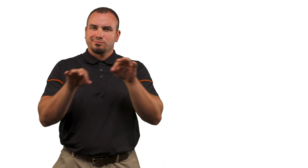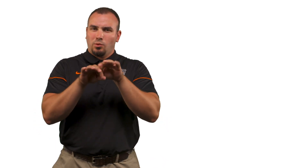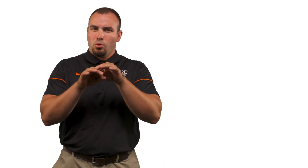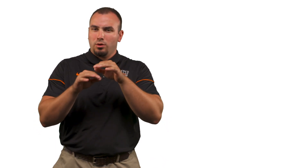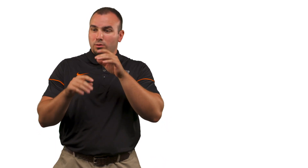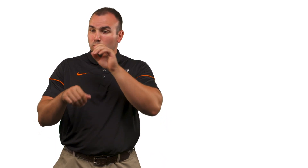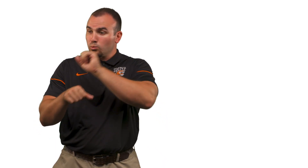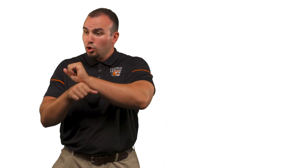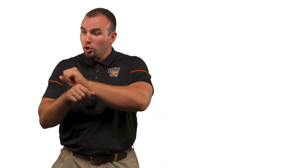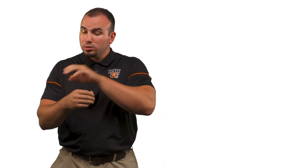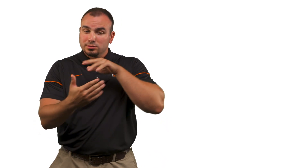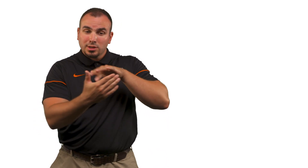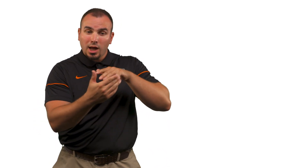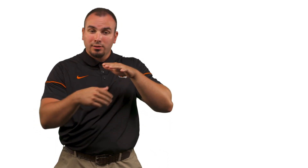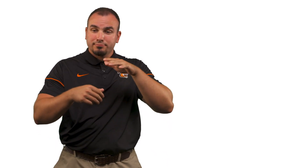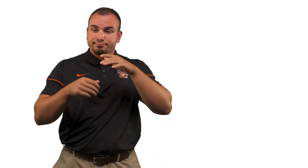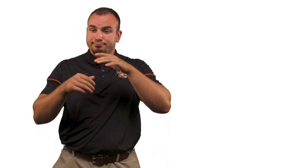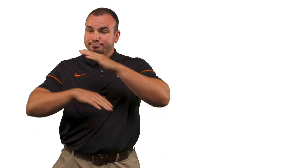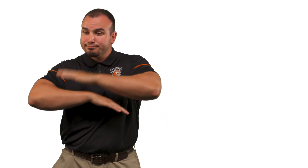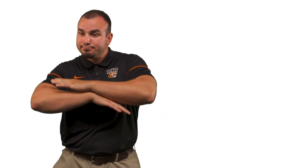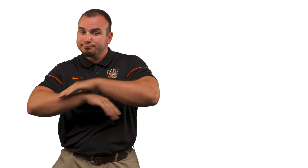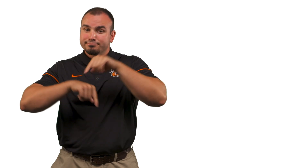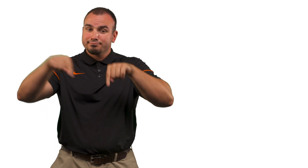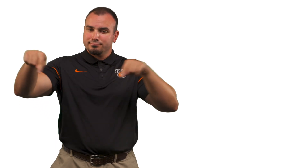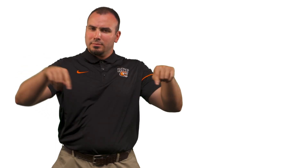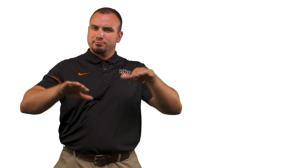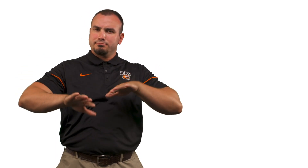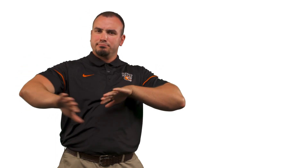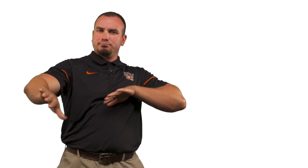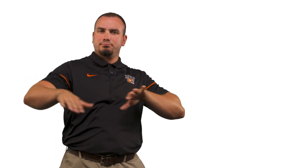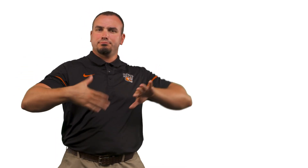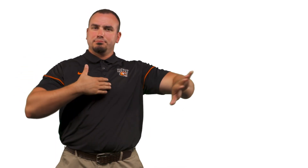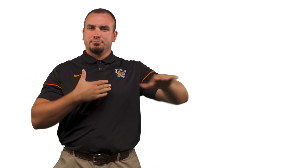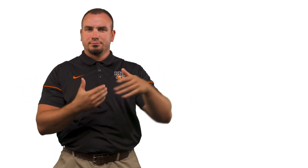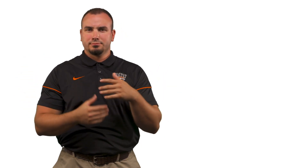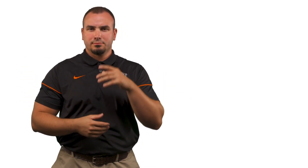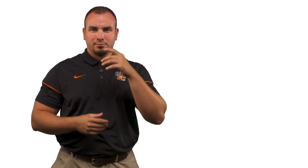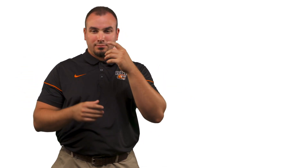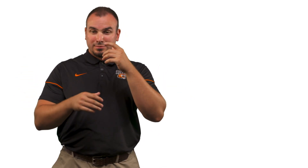Ensure adequate separation between work and study stations.